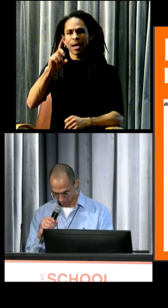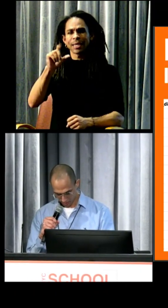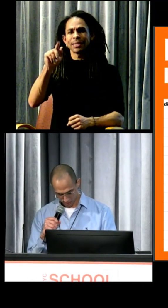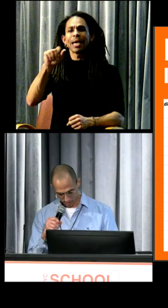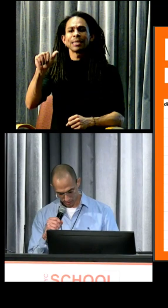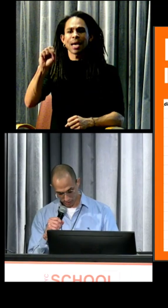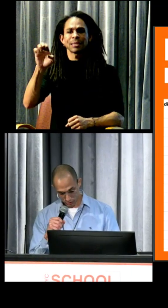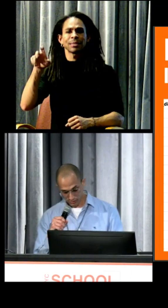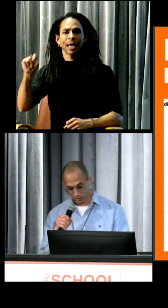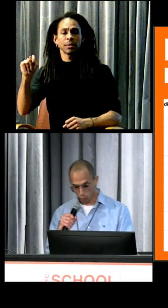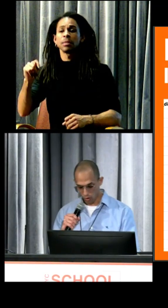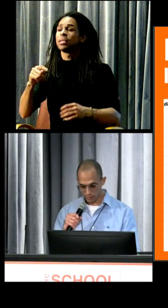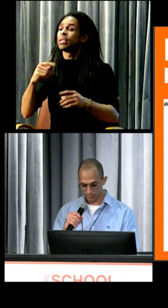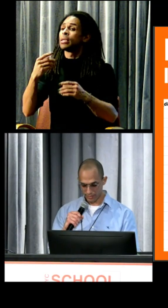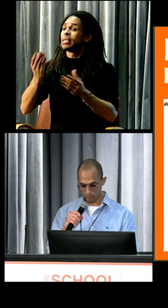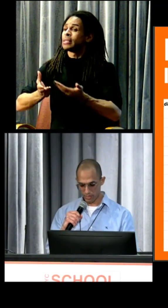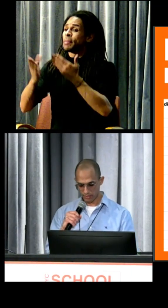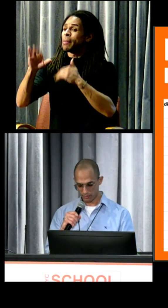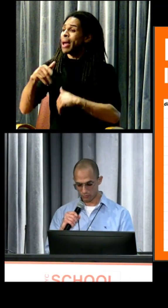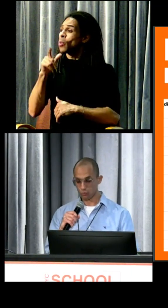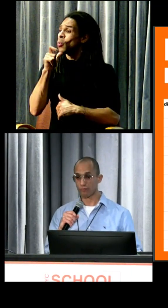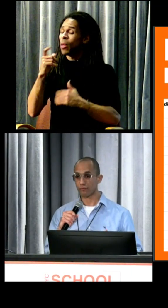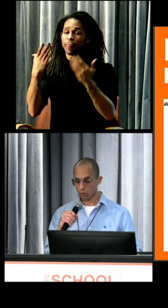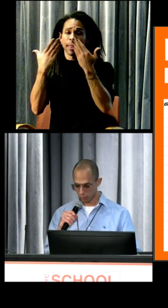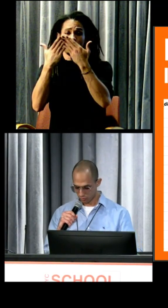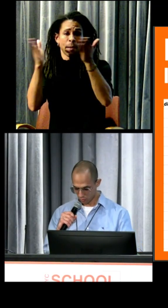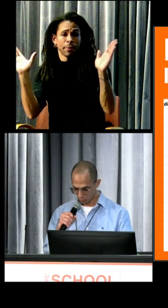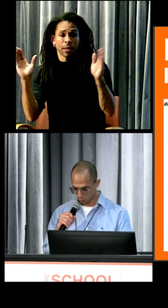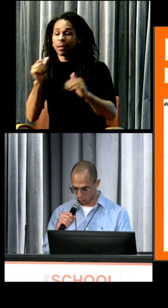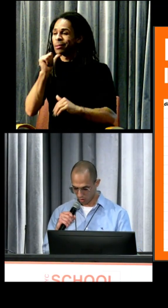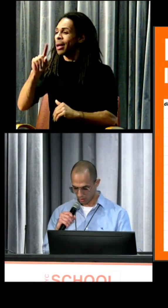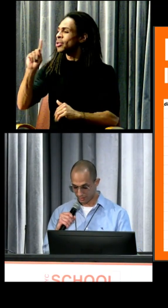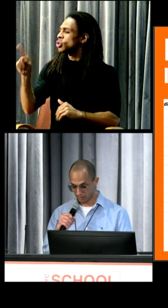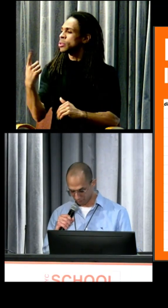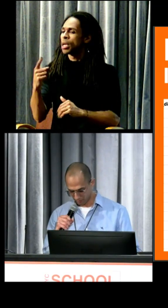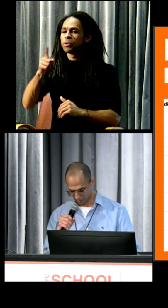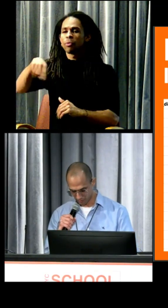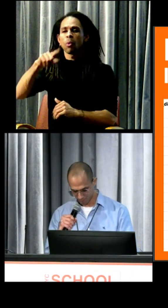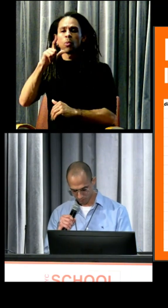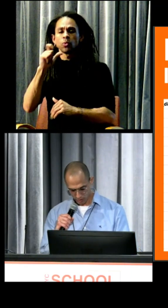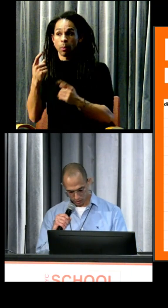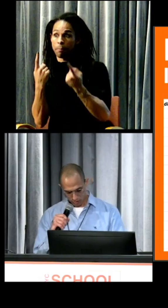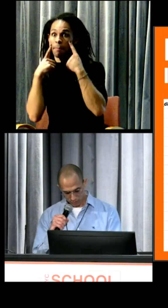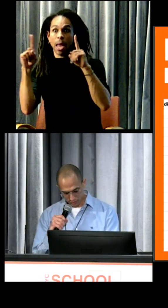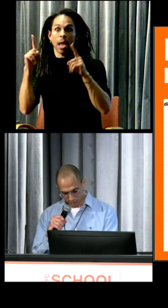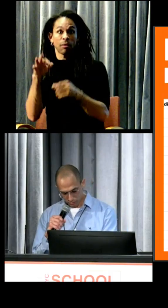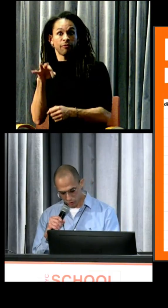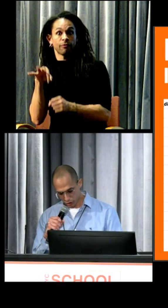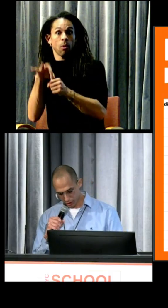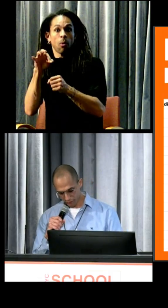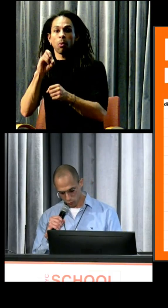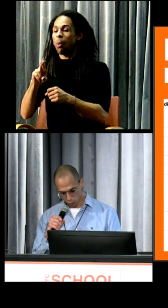I'm very curious about how your team sort of made sense of the data sets where maybe some